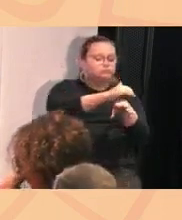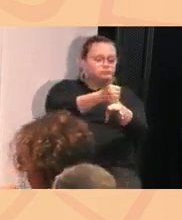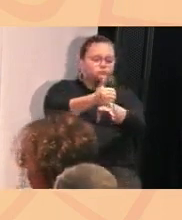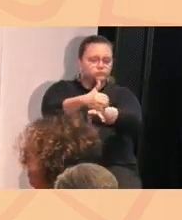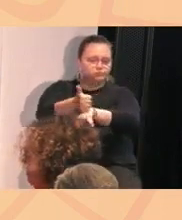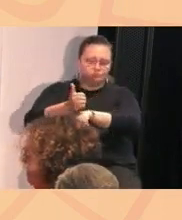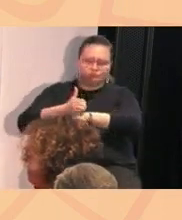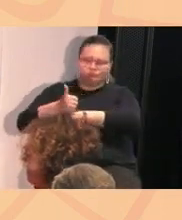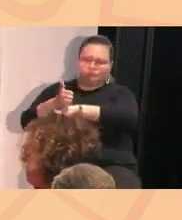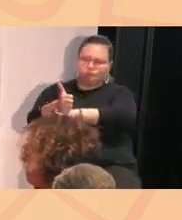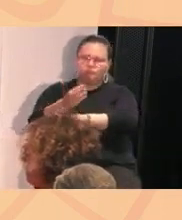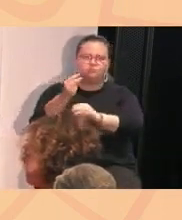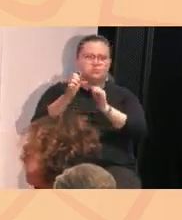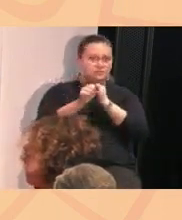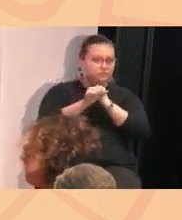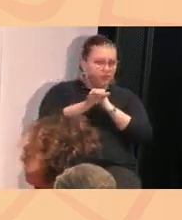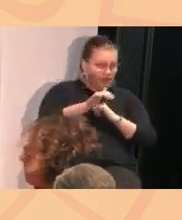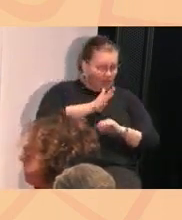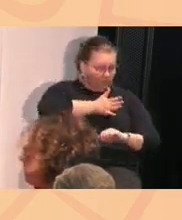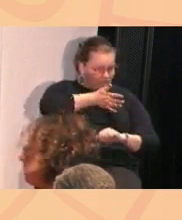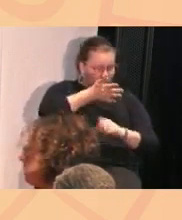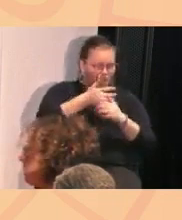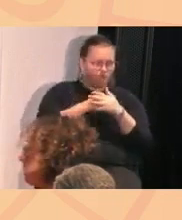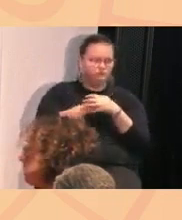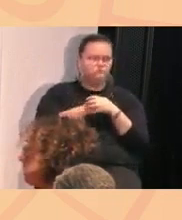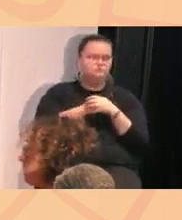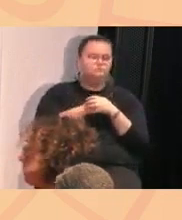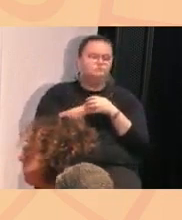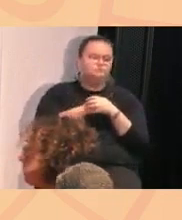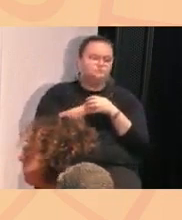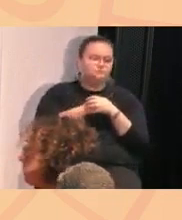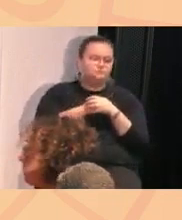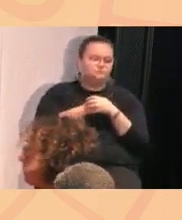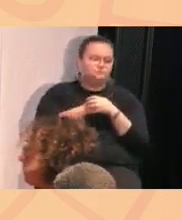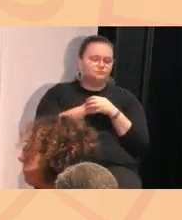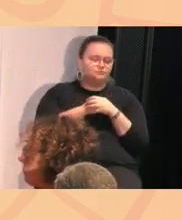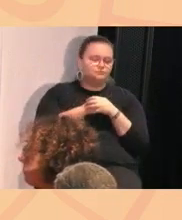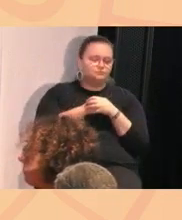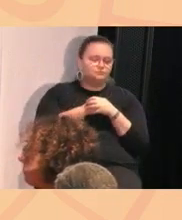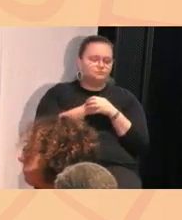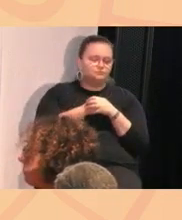So there was a bit of publicity at the time of